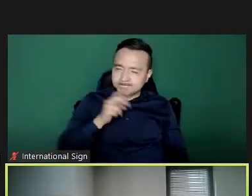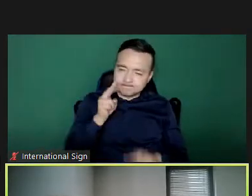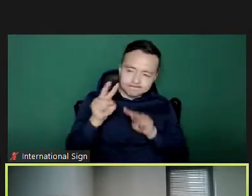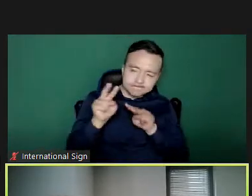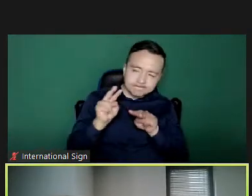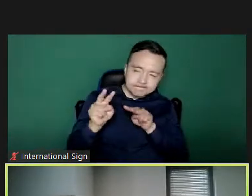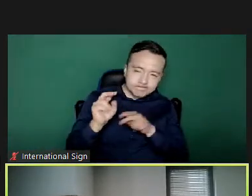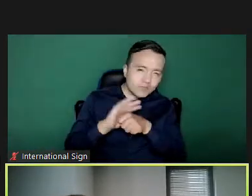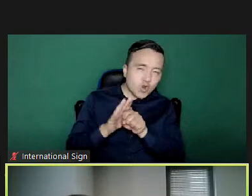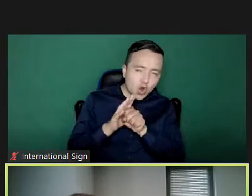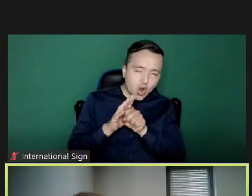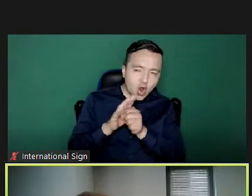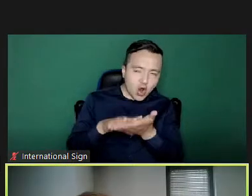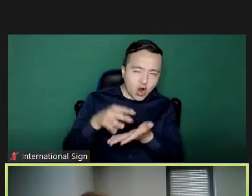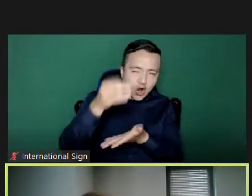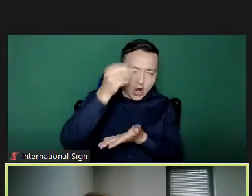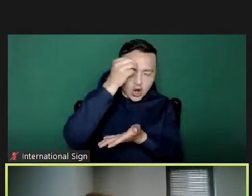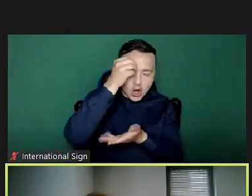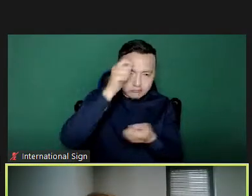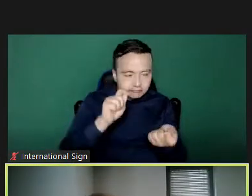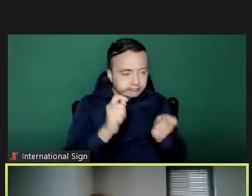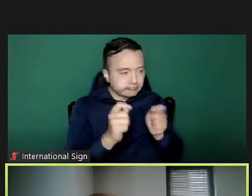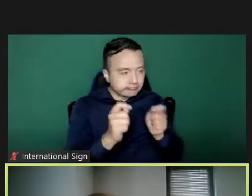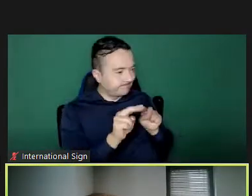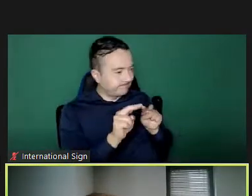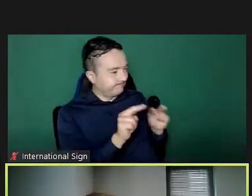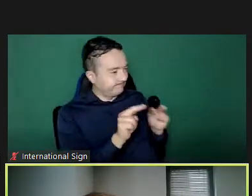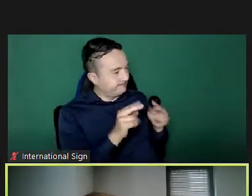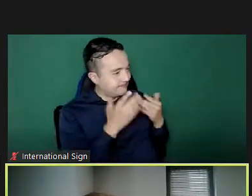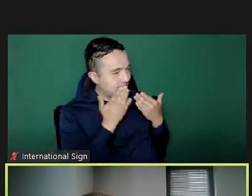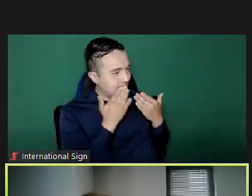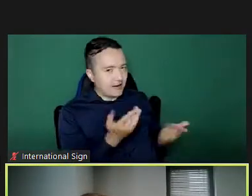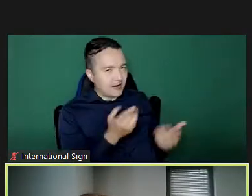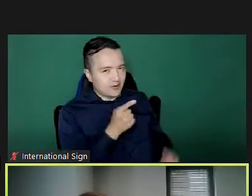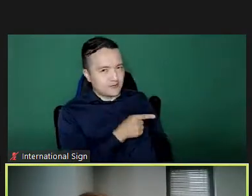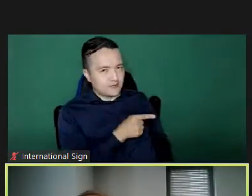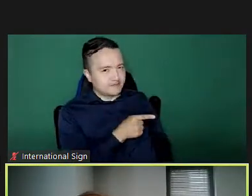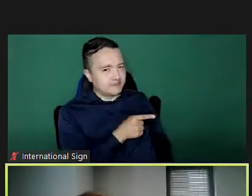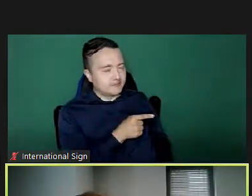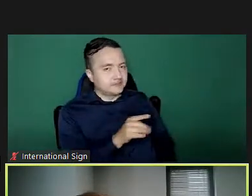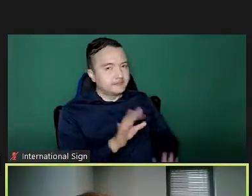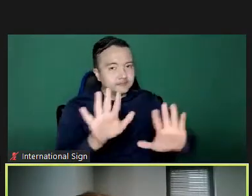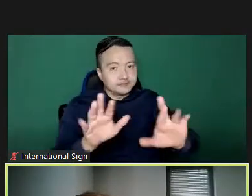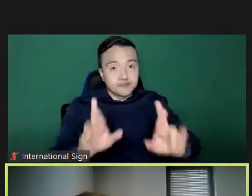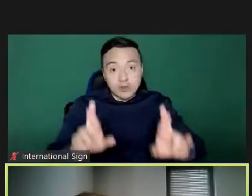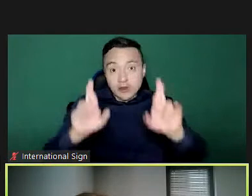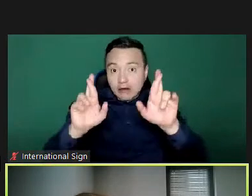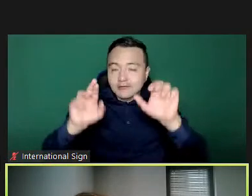that we hope can get us beyond some of the difficulties with health care services and health promotion that we have